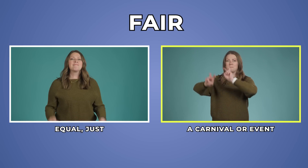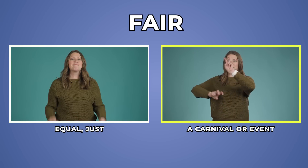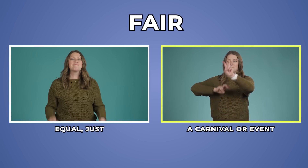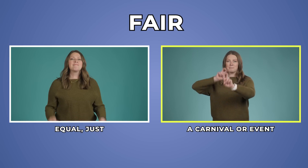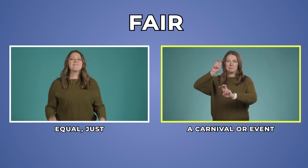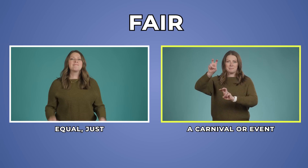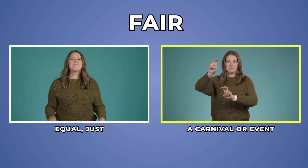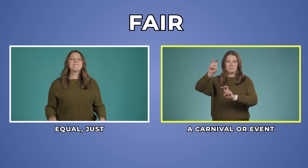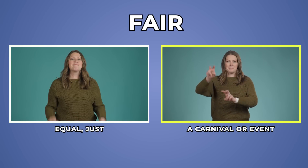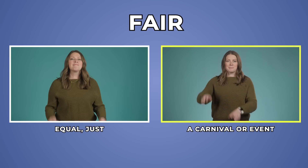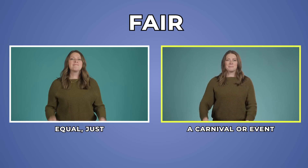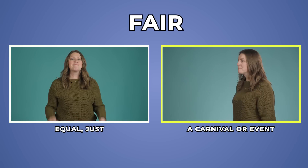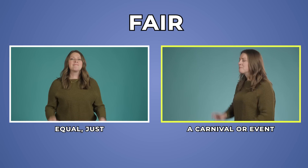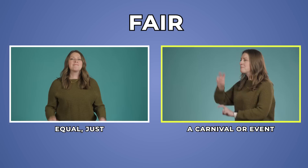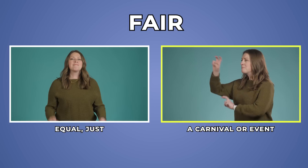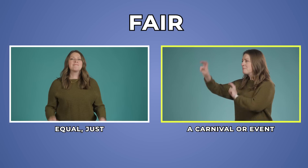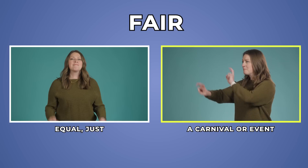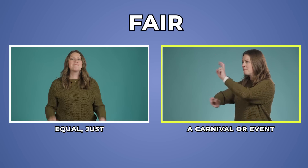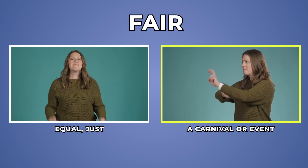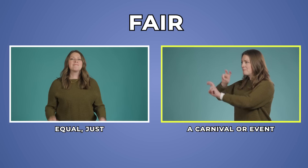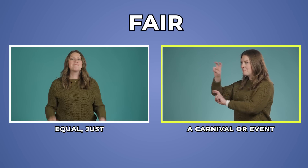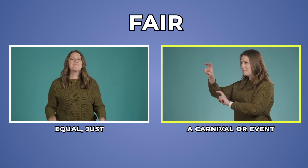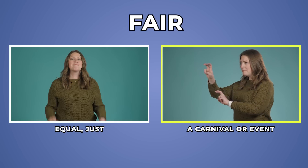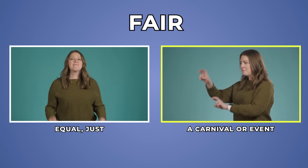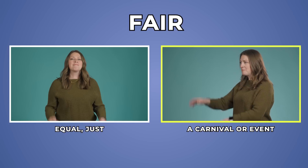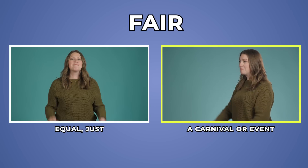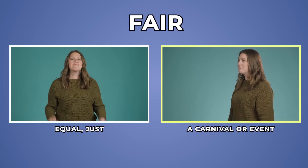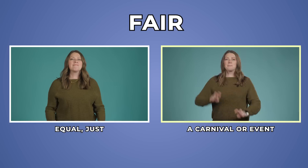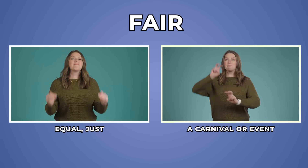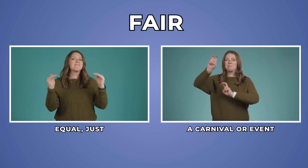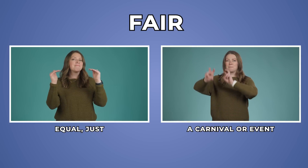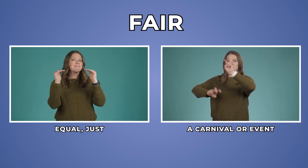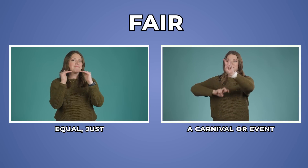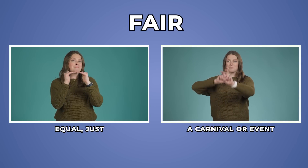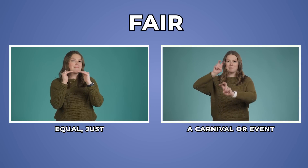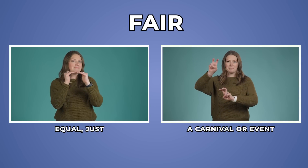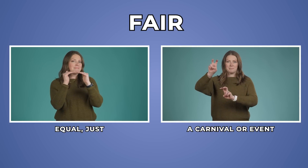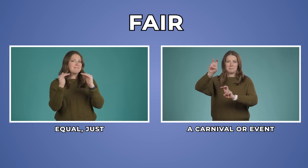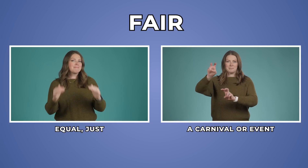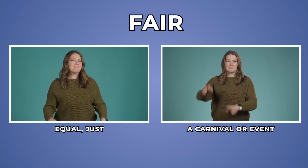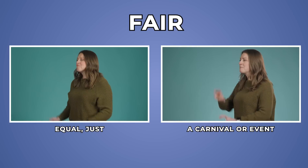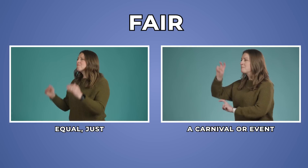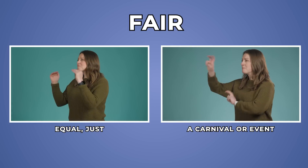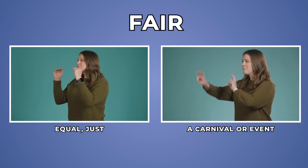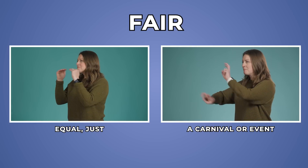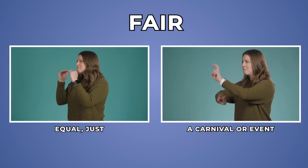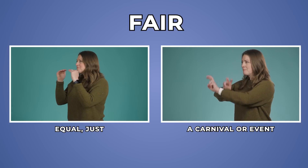A carnival or event. Fair.